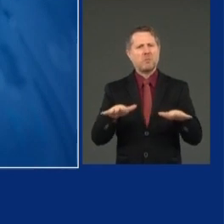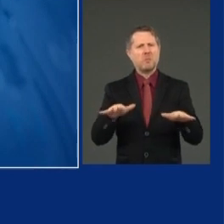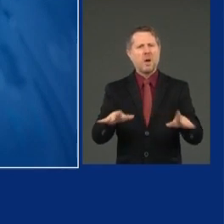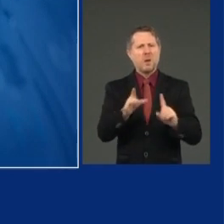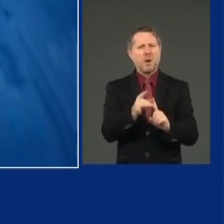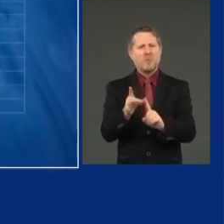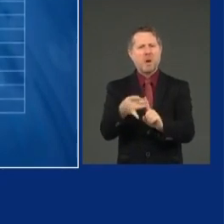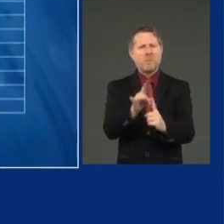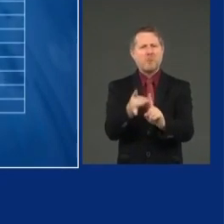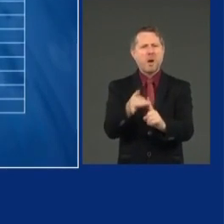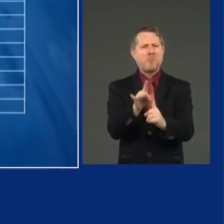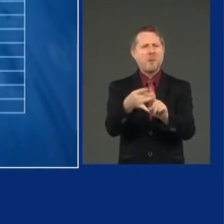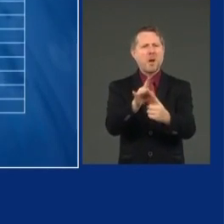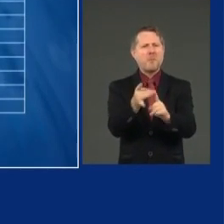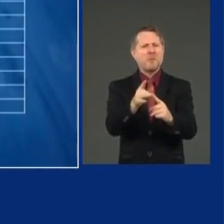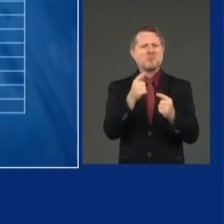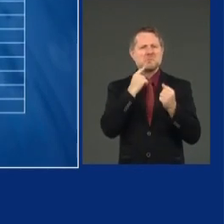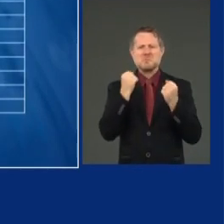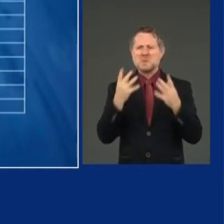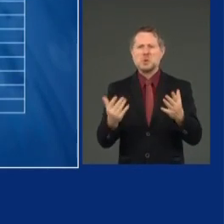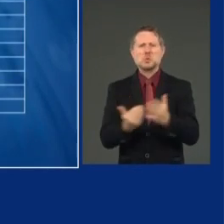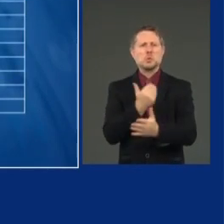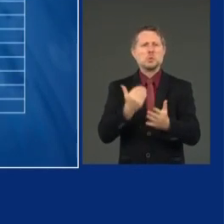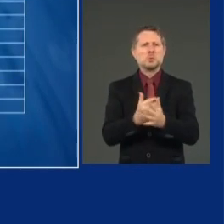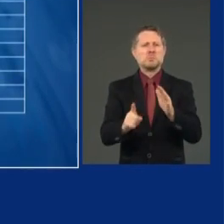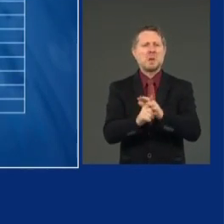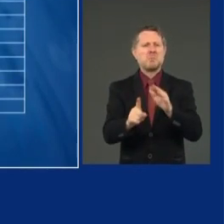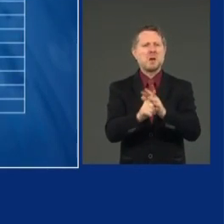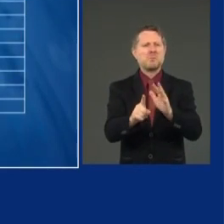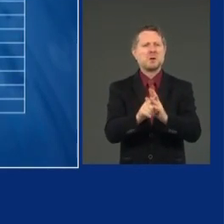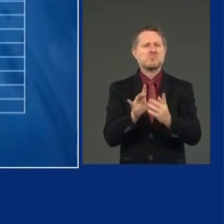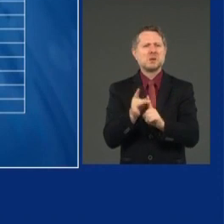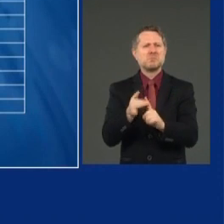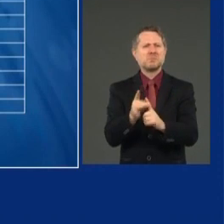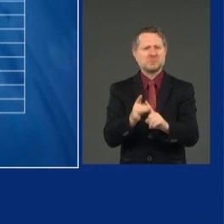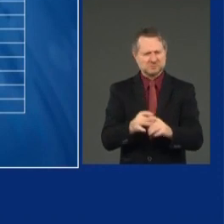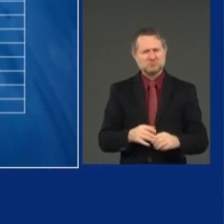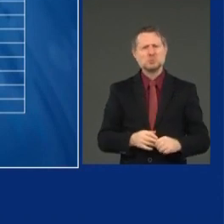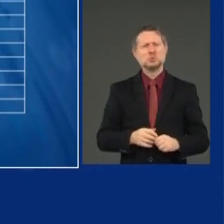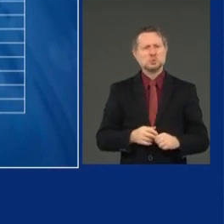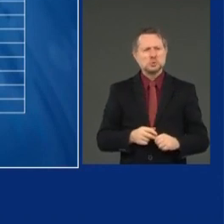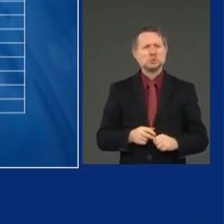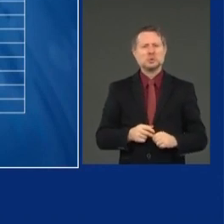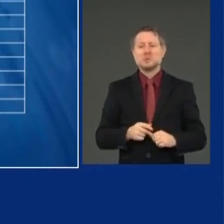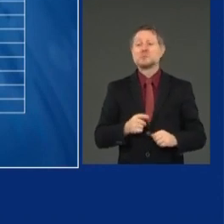POSITIVE, BUT THE SPREAD IS CONTINUING IN THOSE COMMUNITIES.